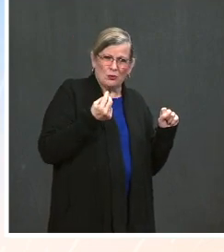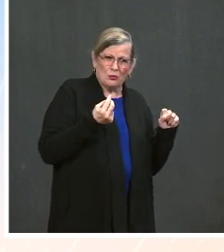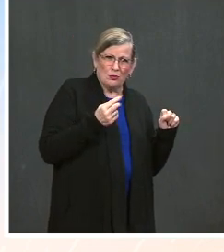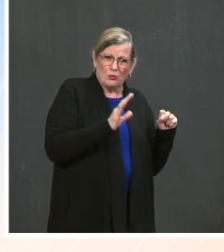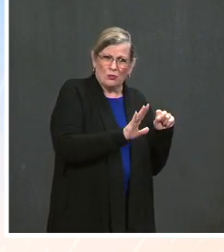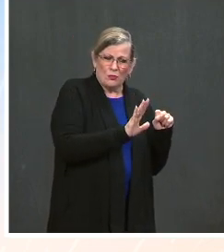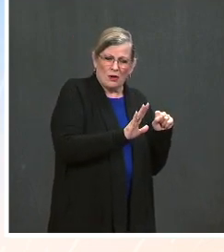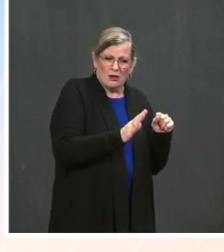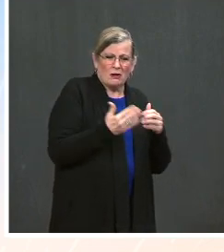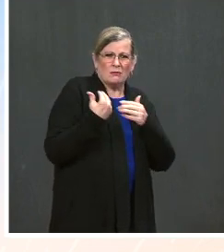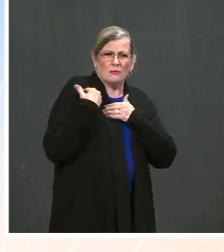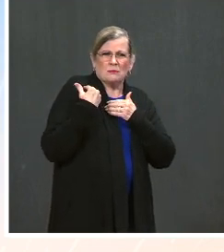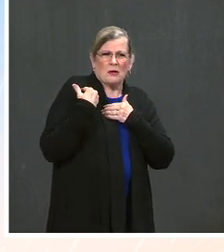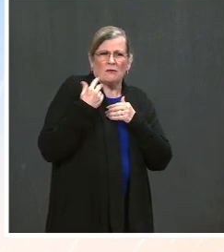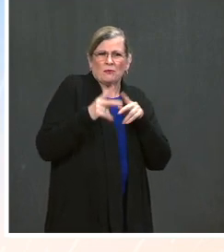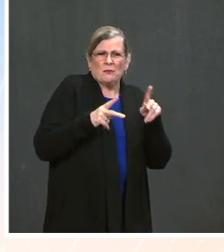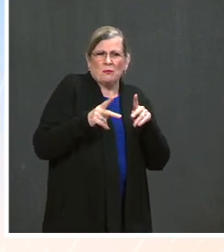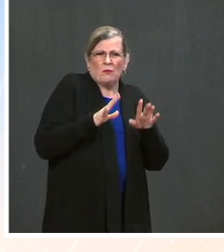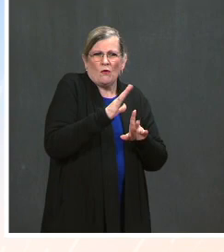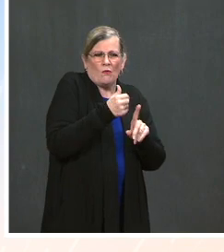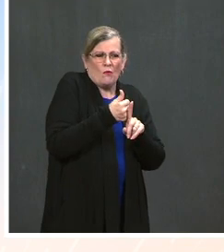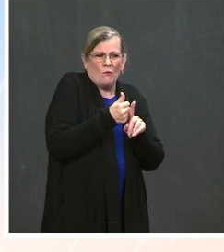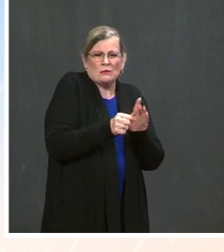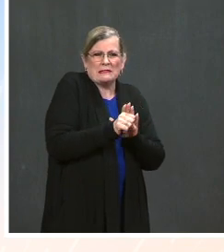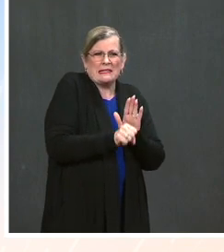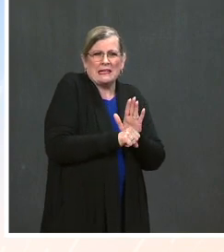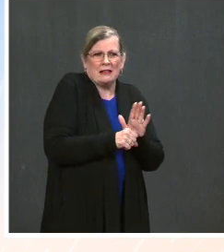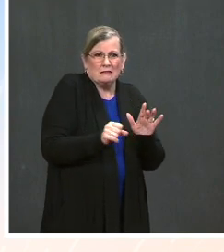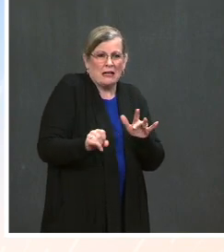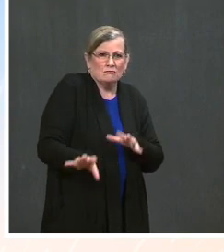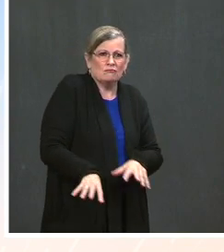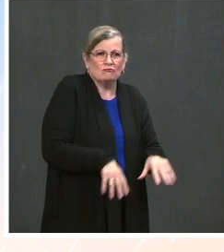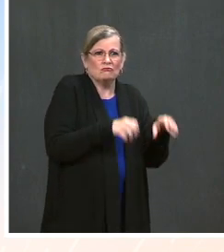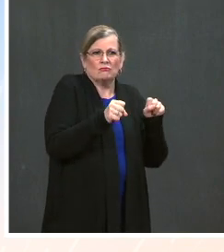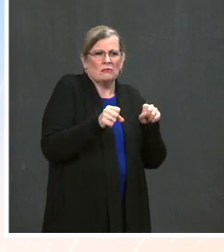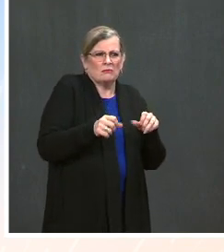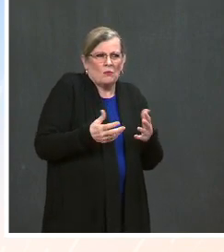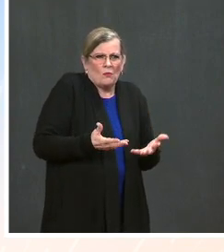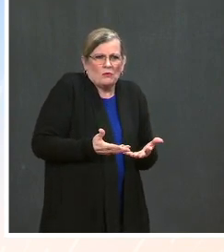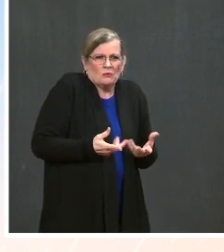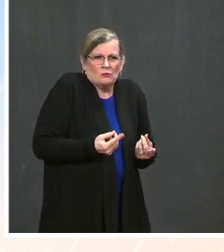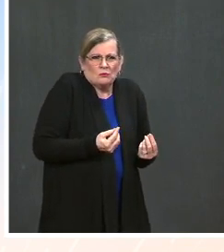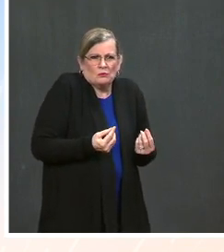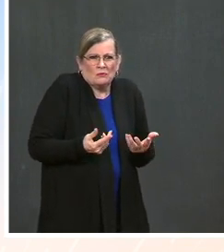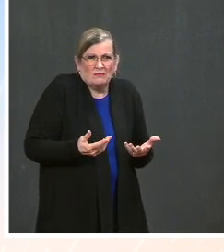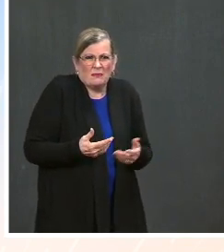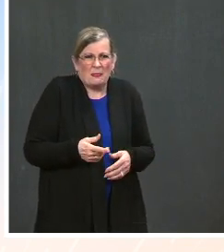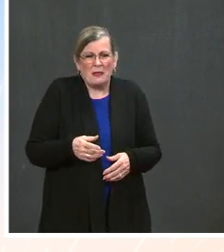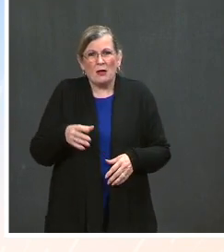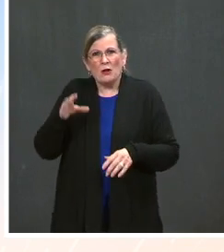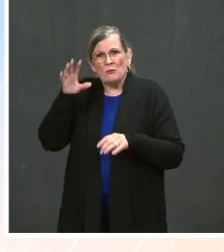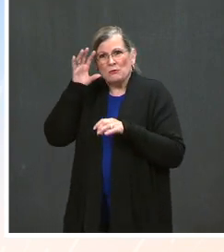his view clear that he believes -- that he has major concerns about the bill passed in Georgia.